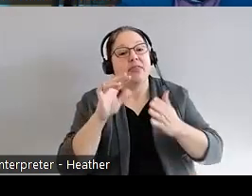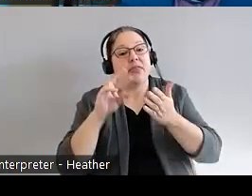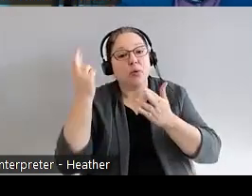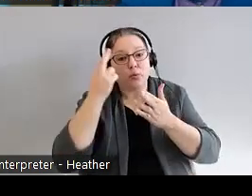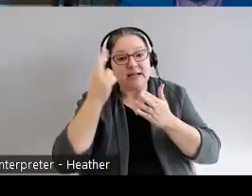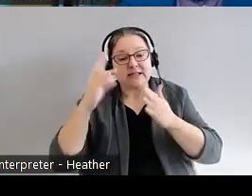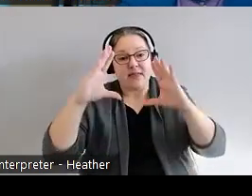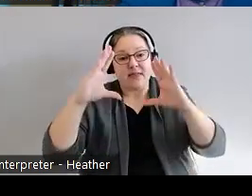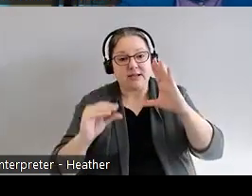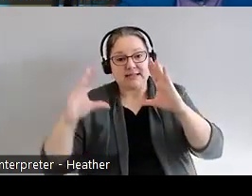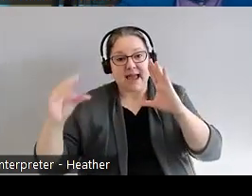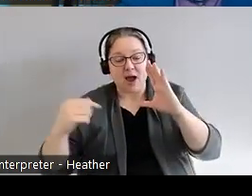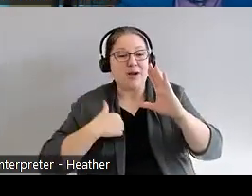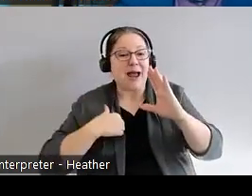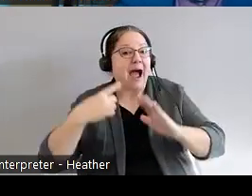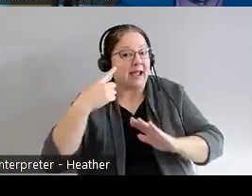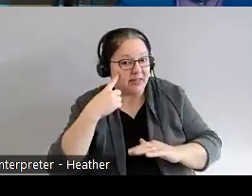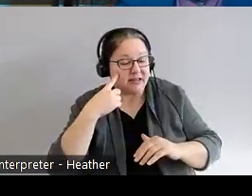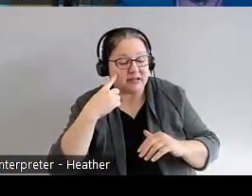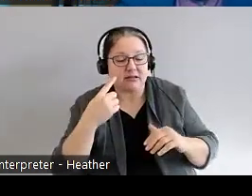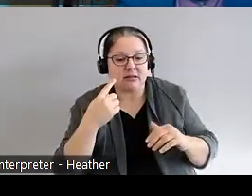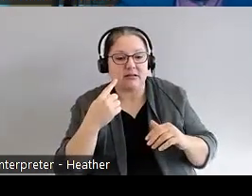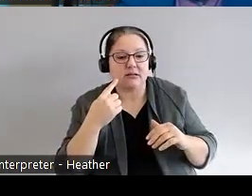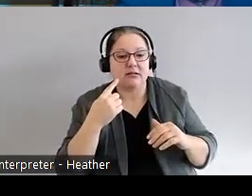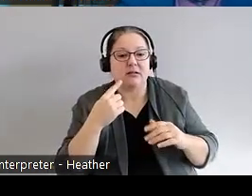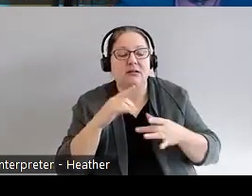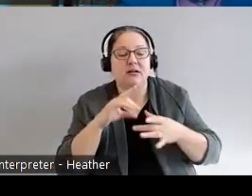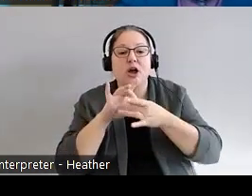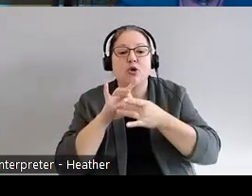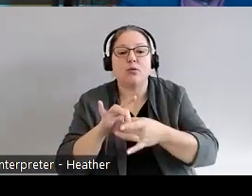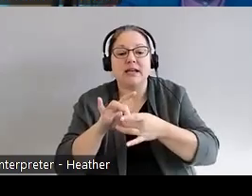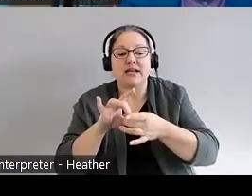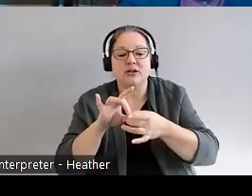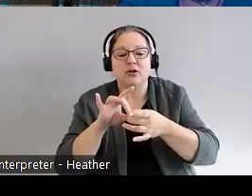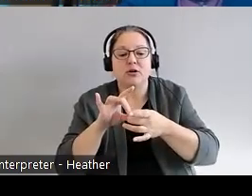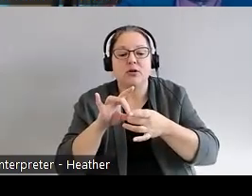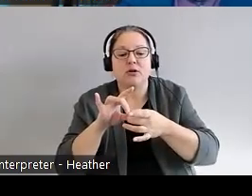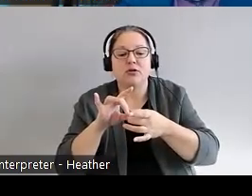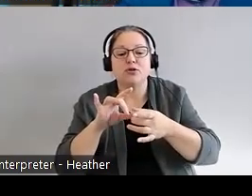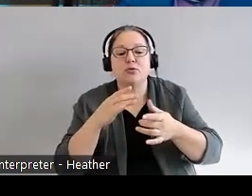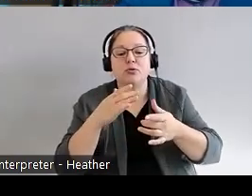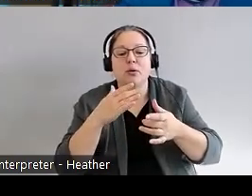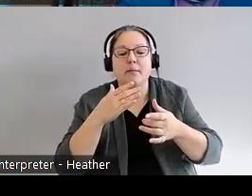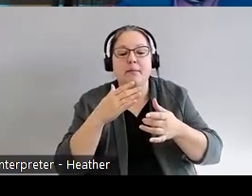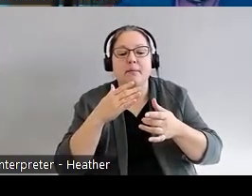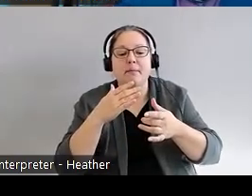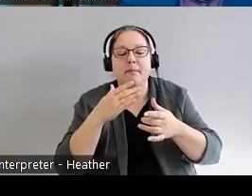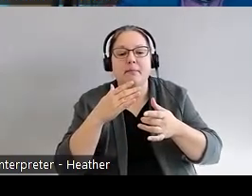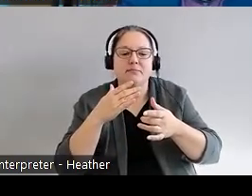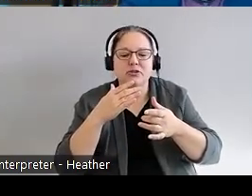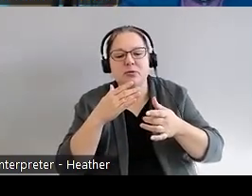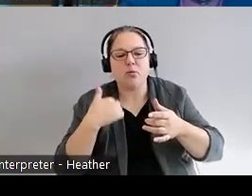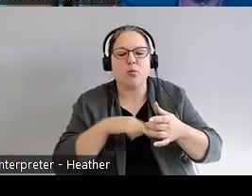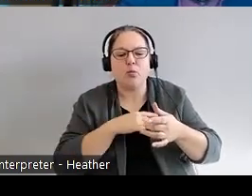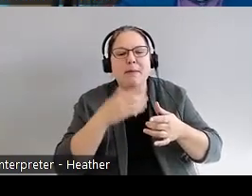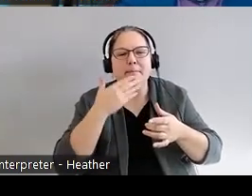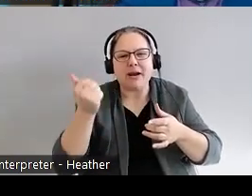with you know um you know better operationalizing what we were capturing number one. Uh number two